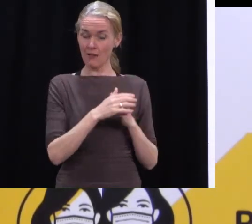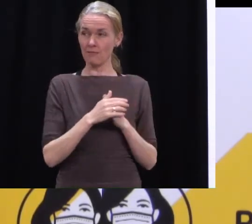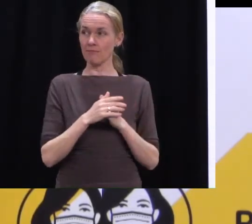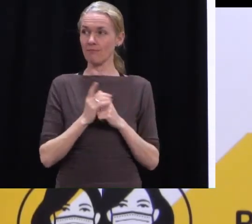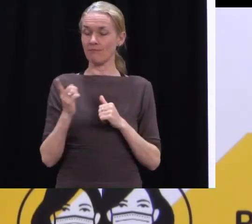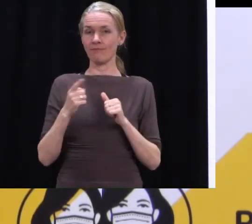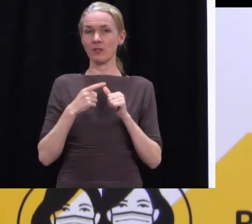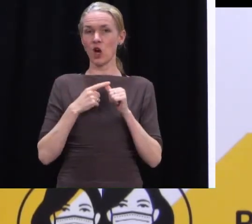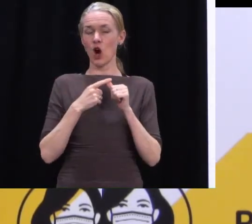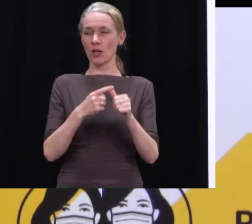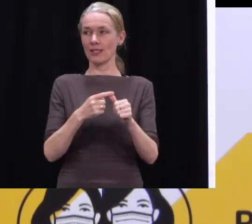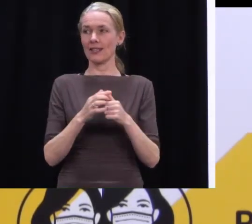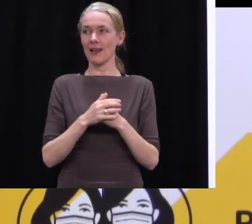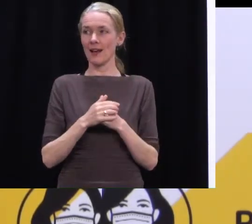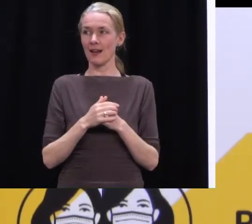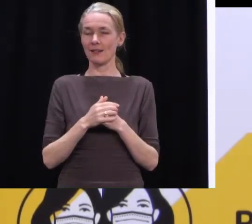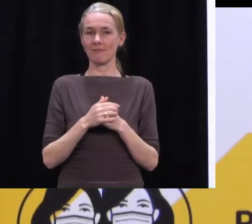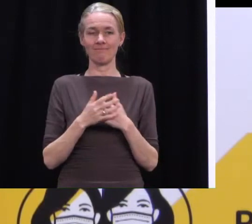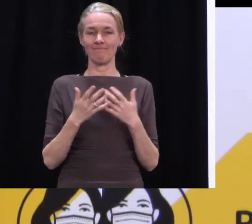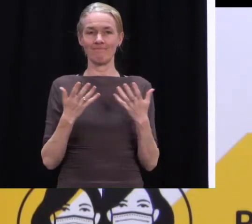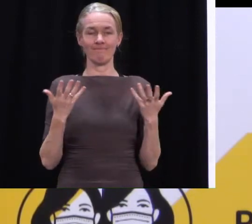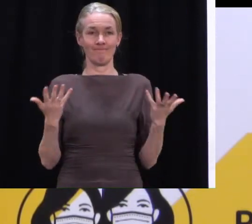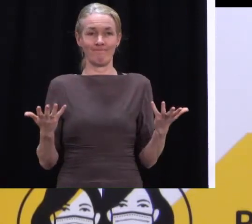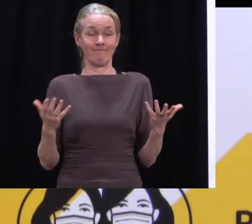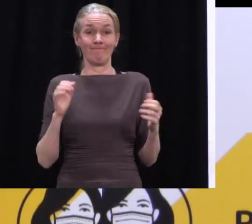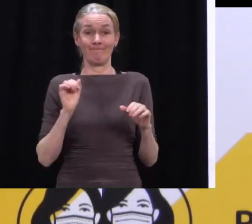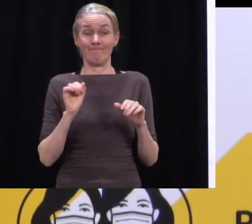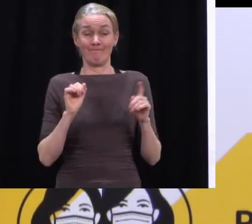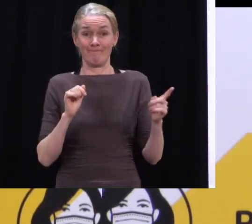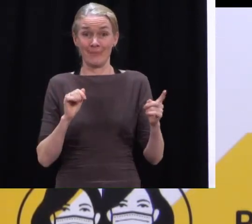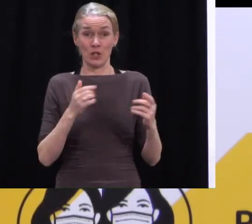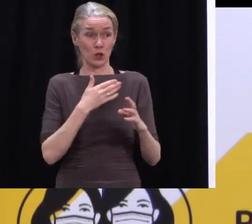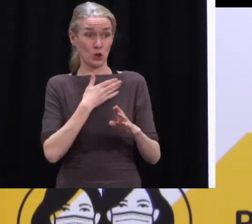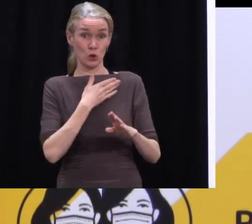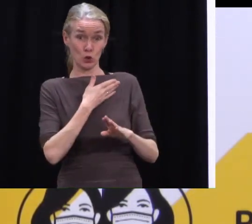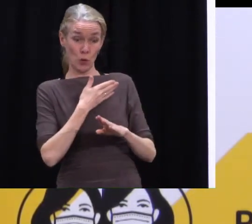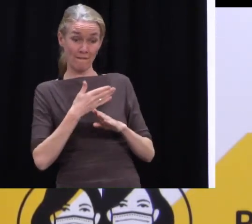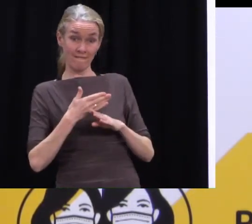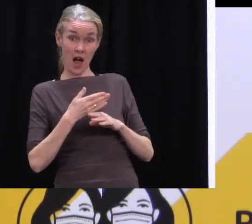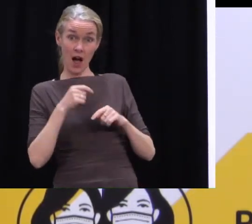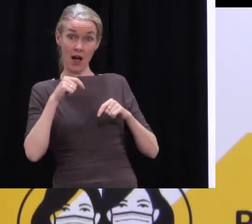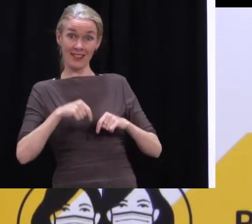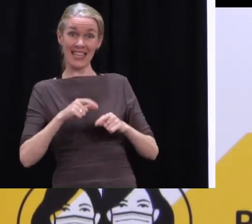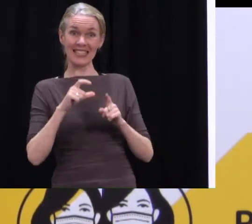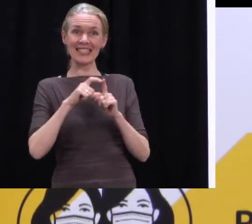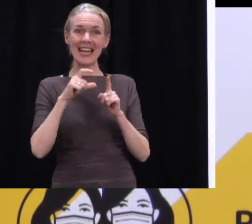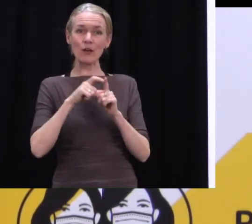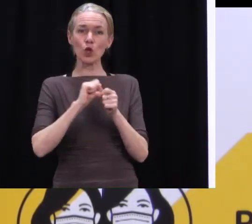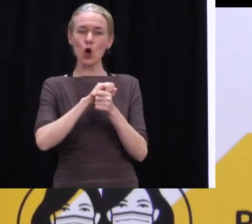difficult Delta is. You will have heard from our description that, actually, it hasn't - the